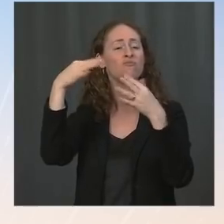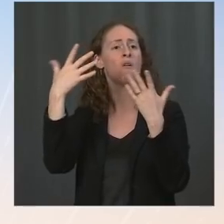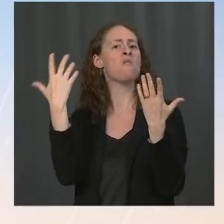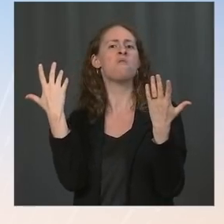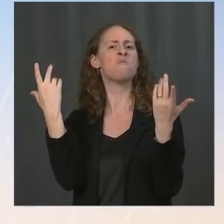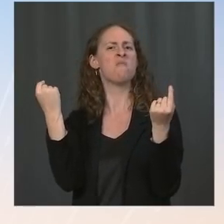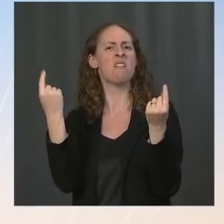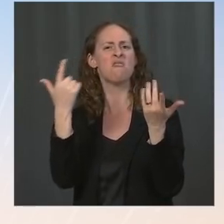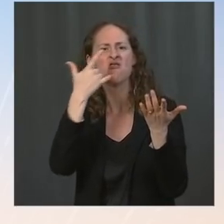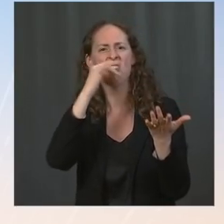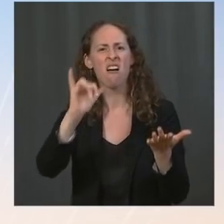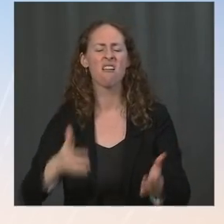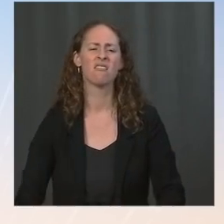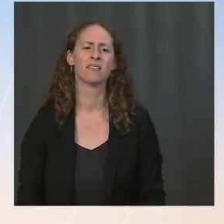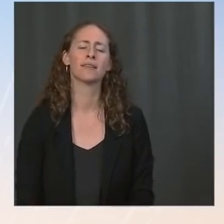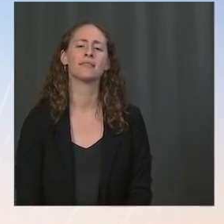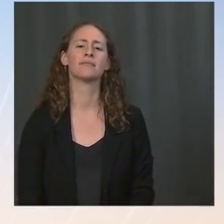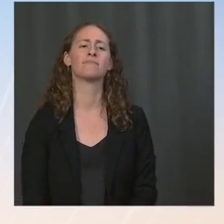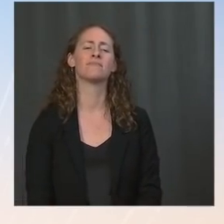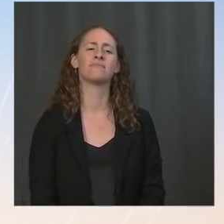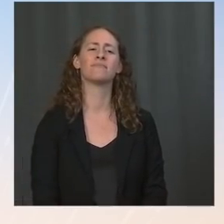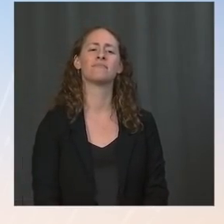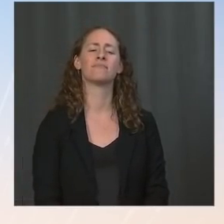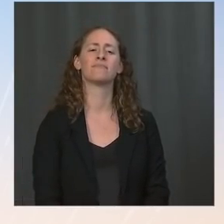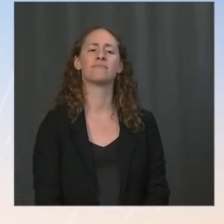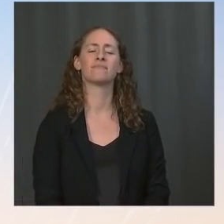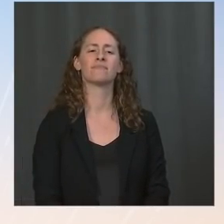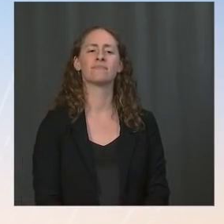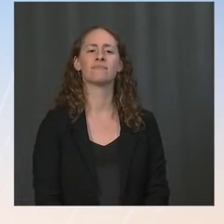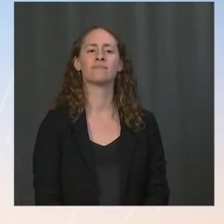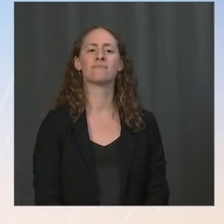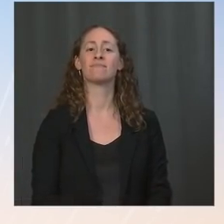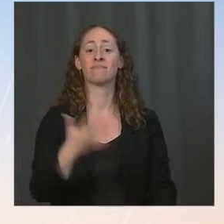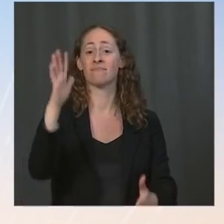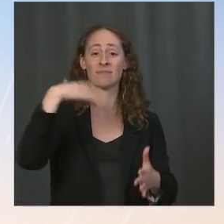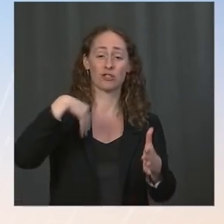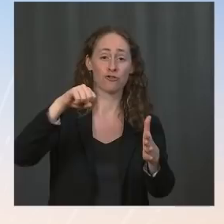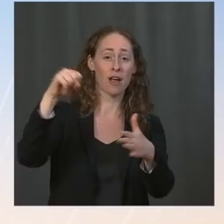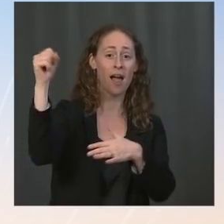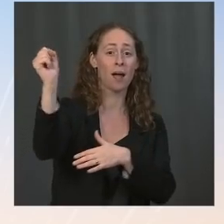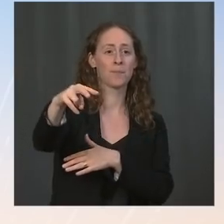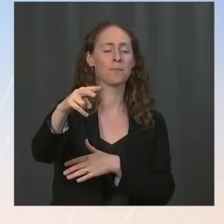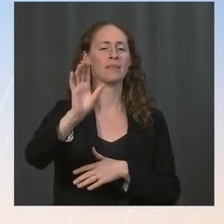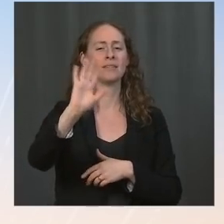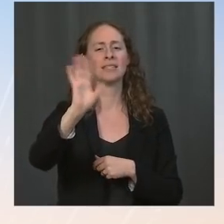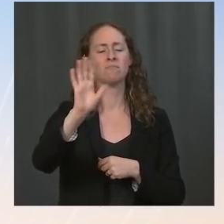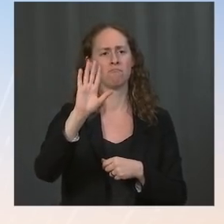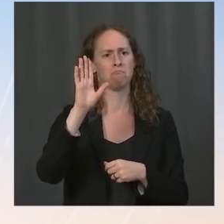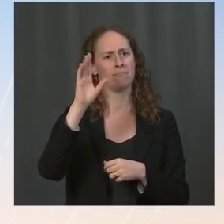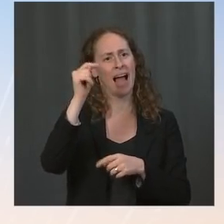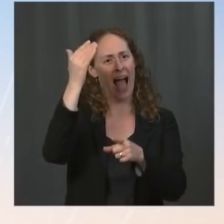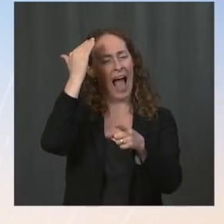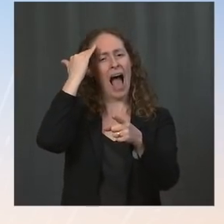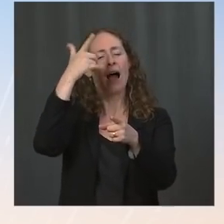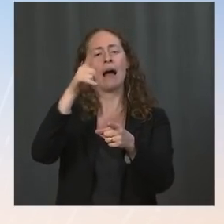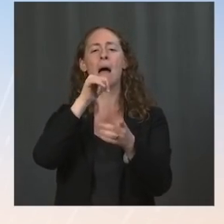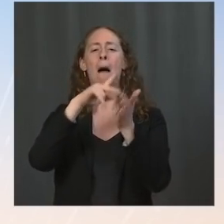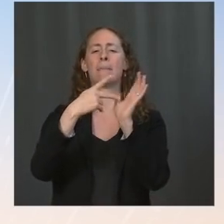Well, without getting into specific operational details -- I know you're not asking me for that, but just to preface -- I think that you all can expect